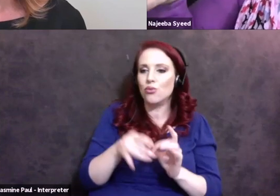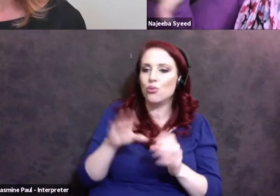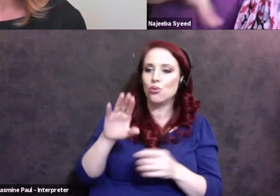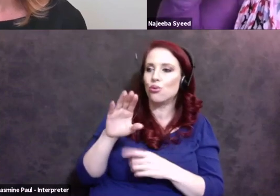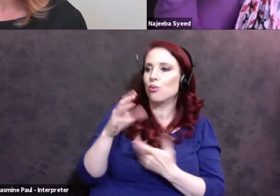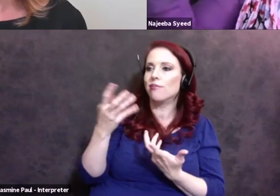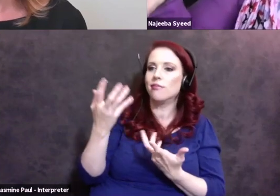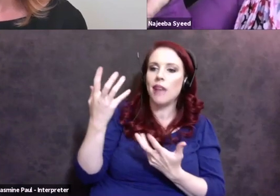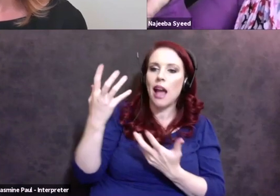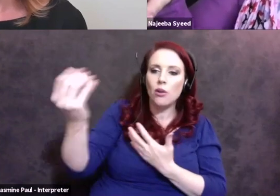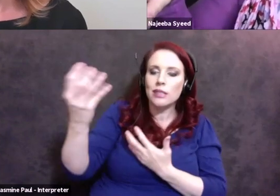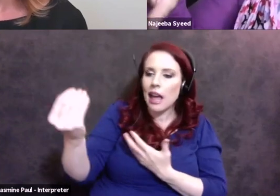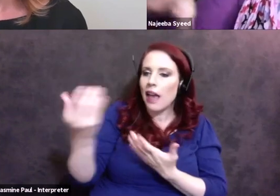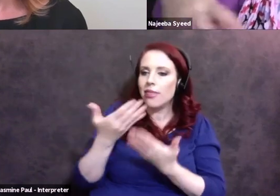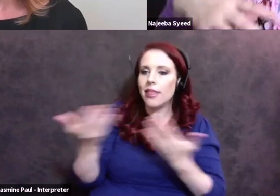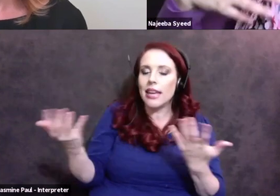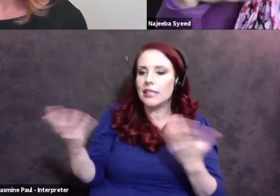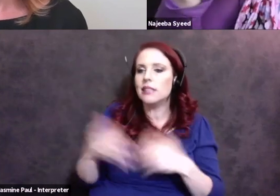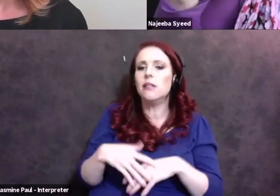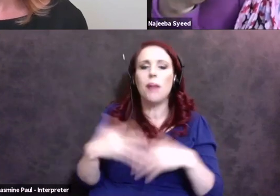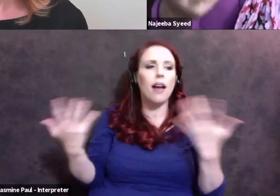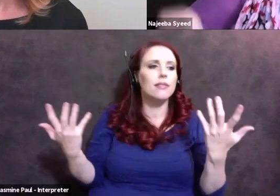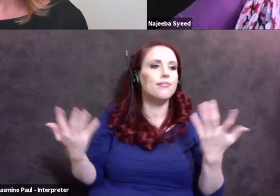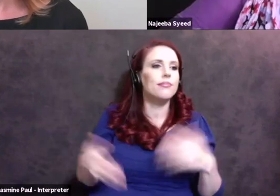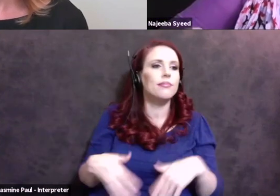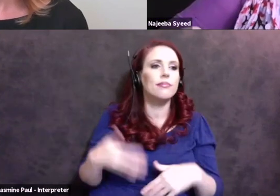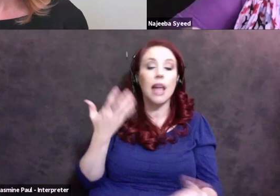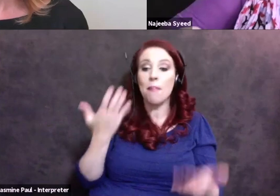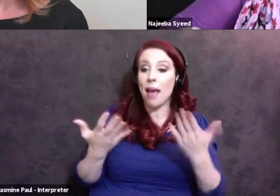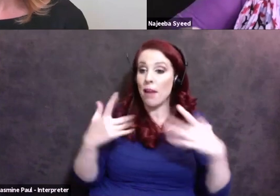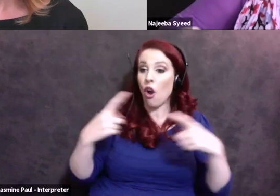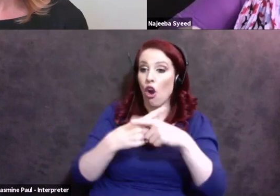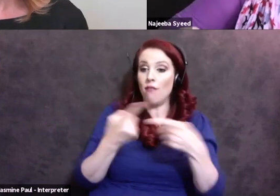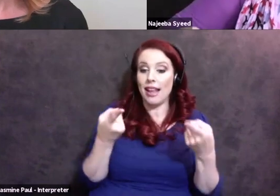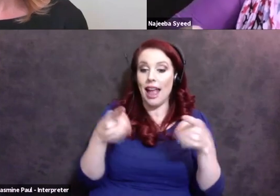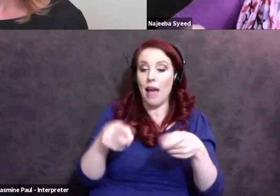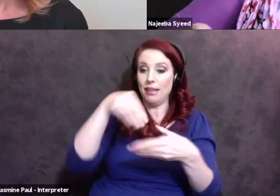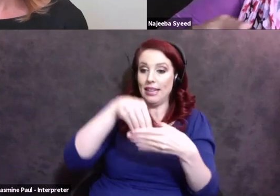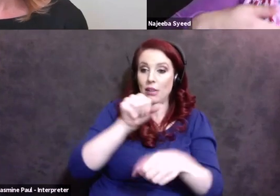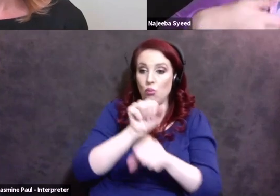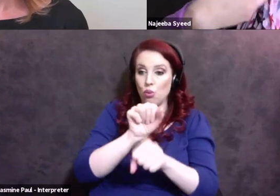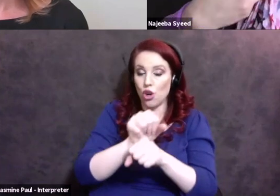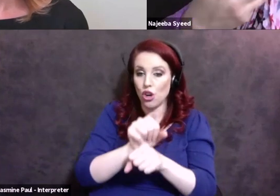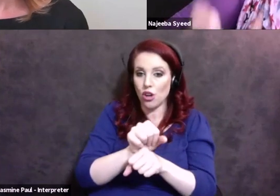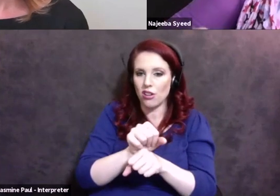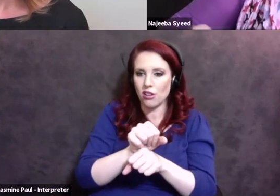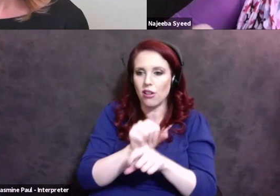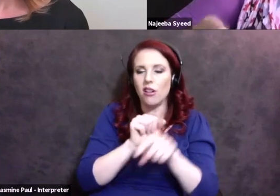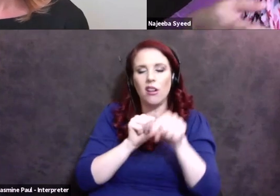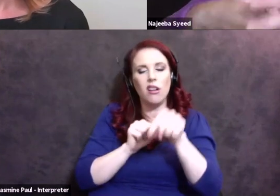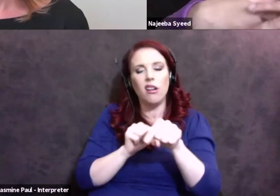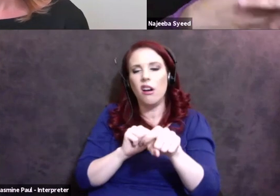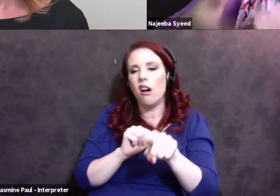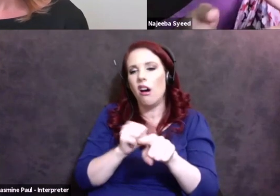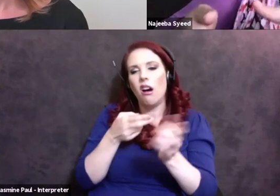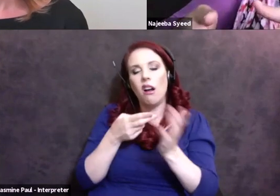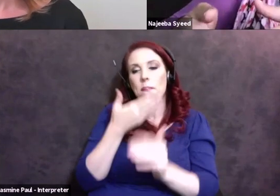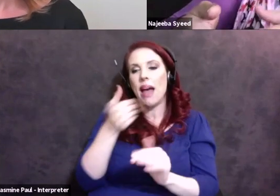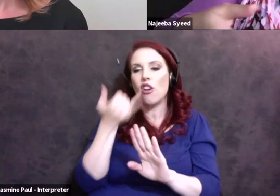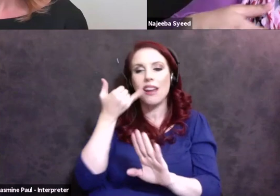that are already engaging society but if there is a conflict in the workplace, it is better to be preemptive and do what